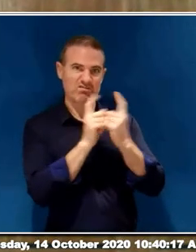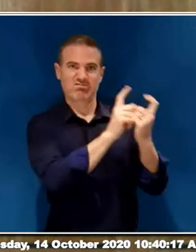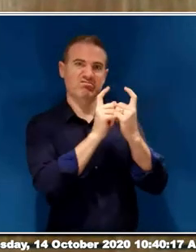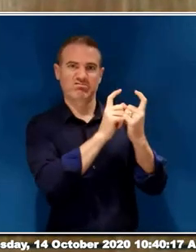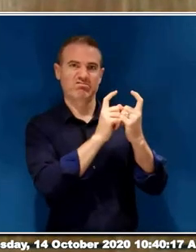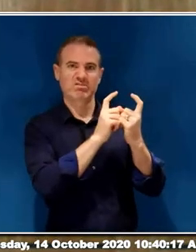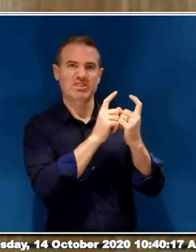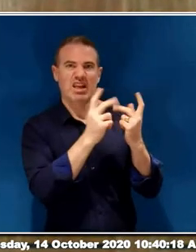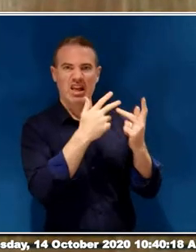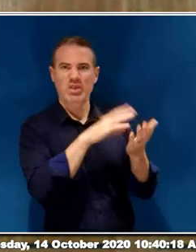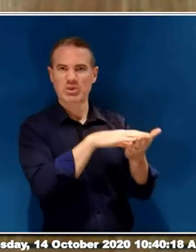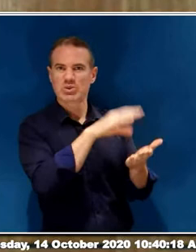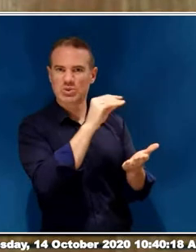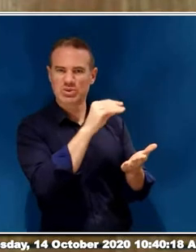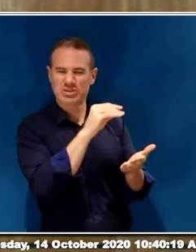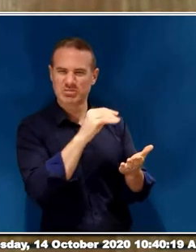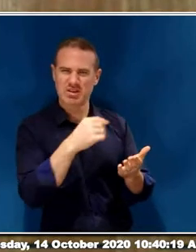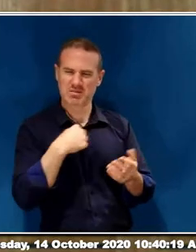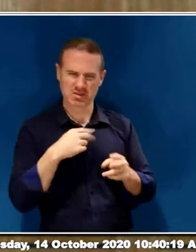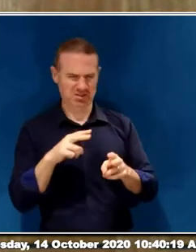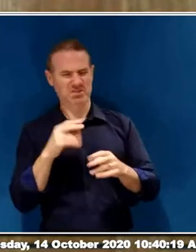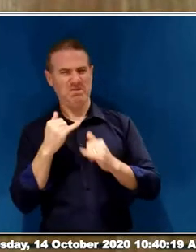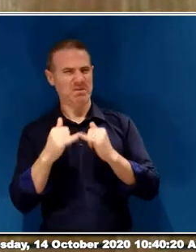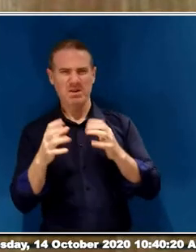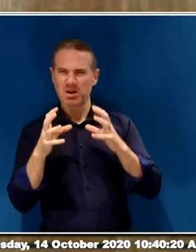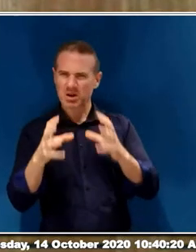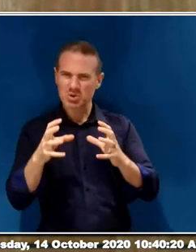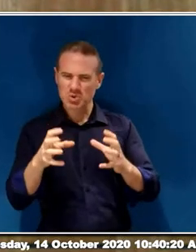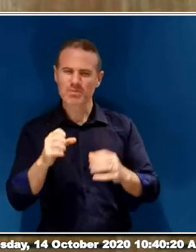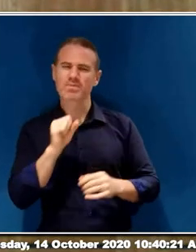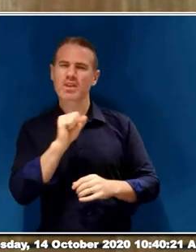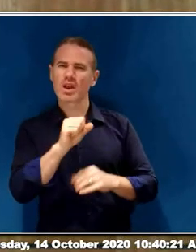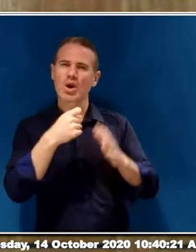Kobe, when he loses the ability to regulate, will generally look for